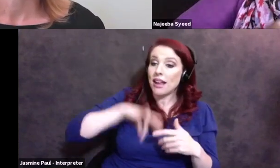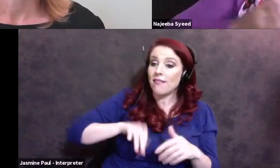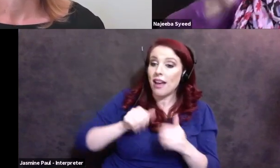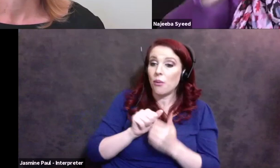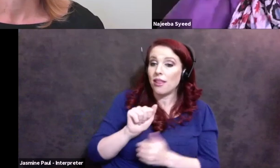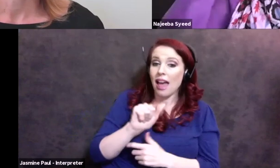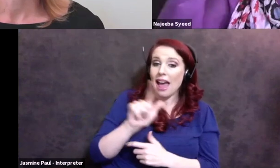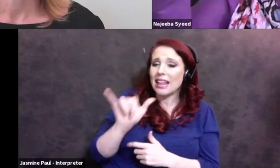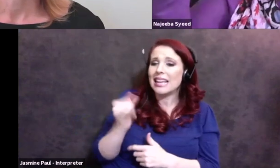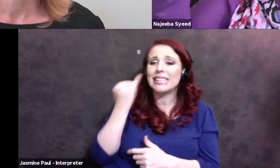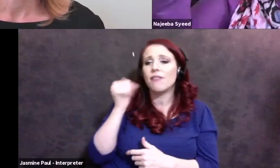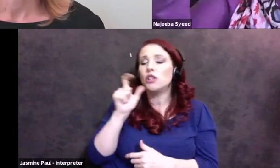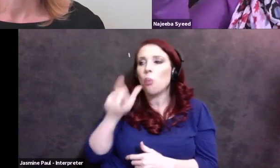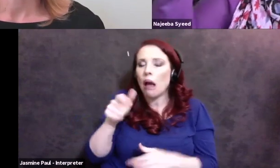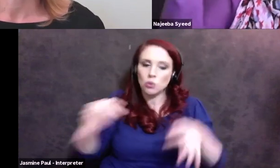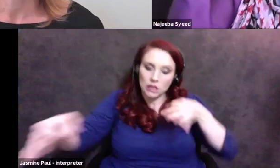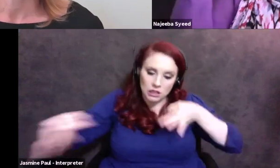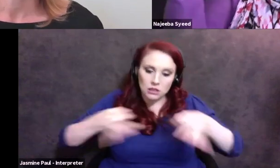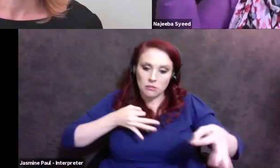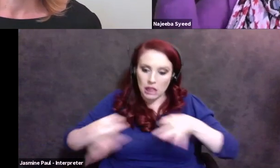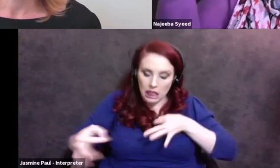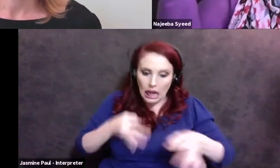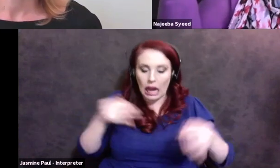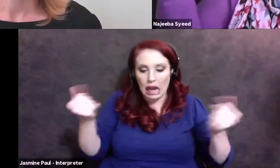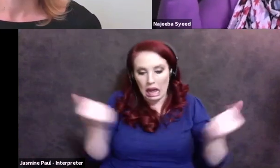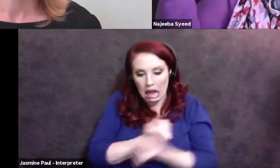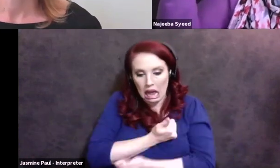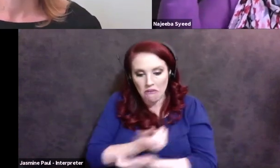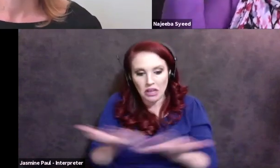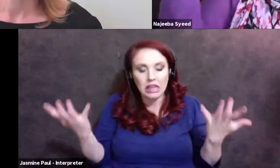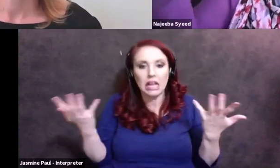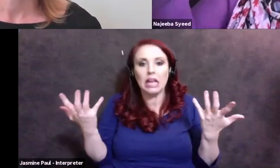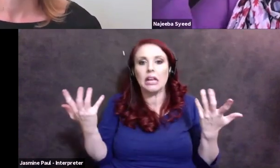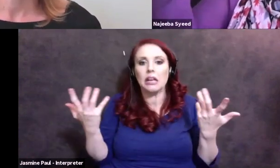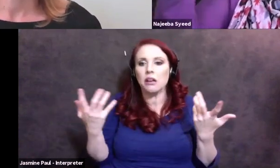explain everything. Not just explain but justify everything.